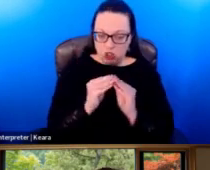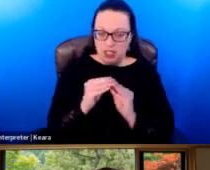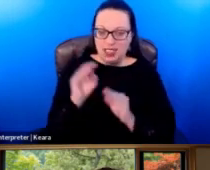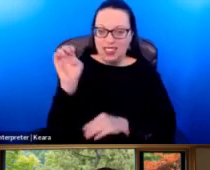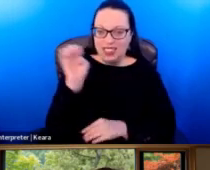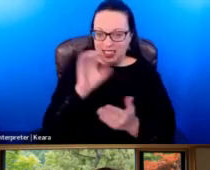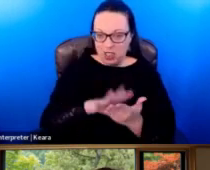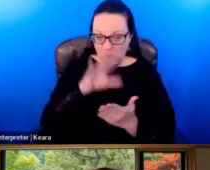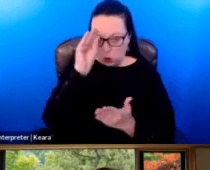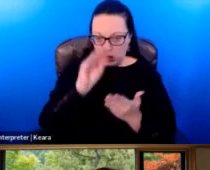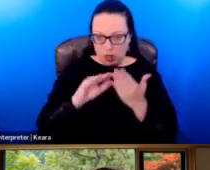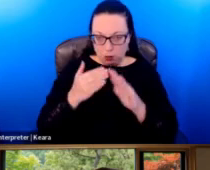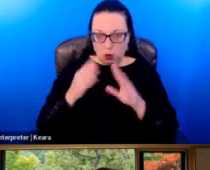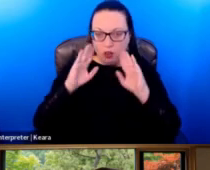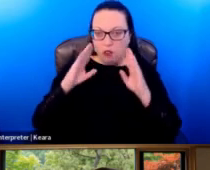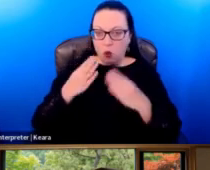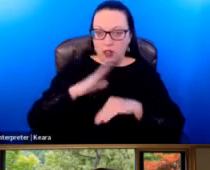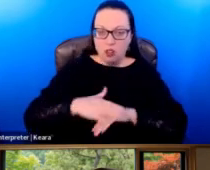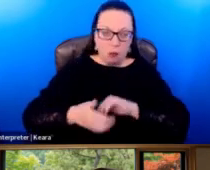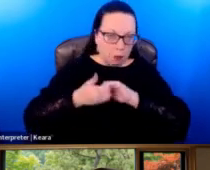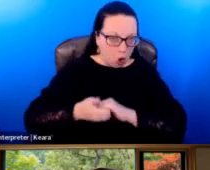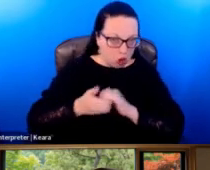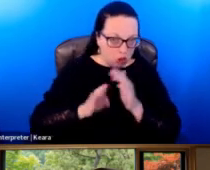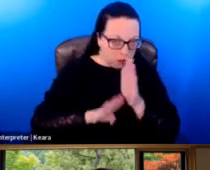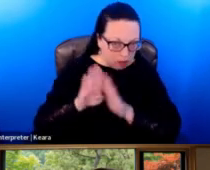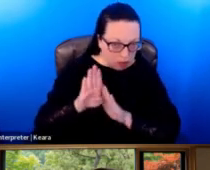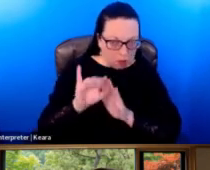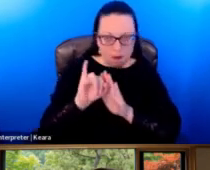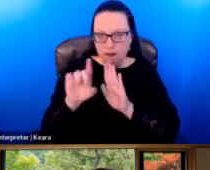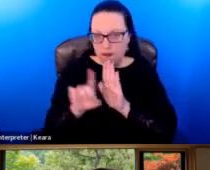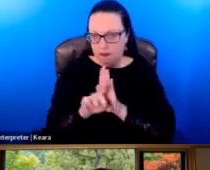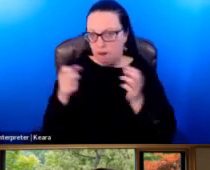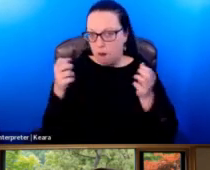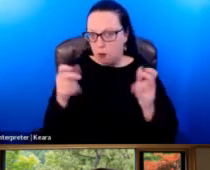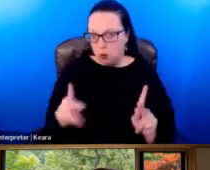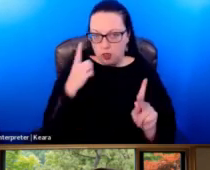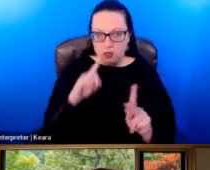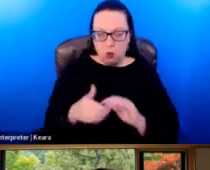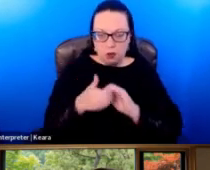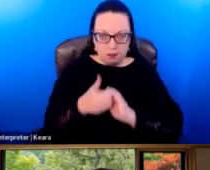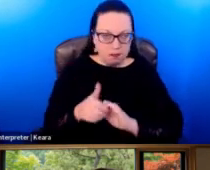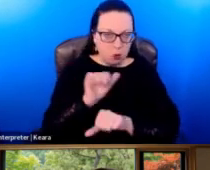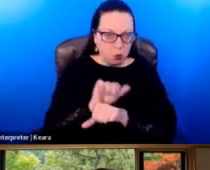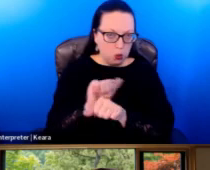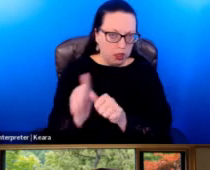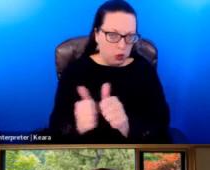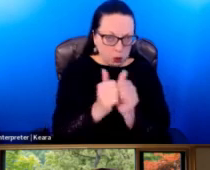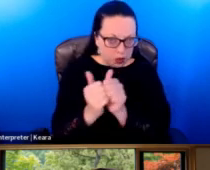focuses on partnership development and identifying opportunities for collaboration within the current grantees in